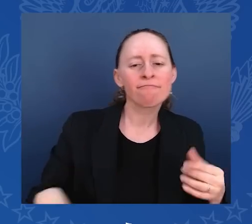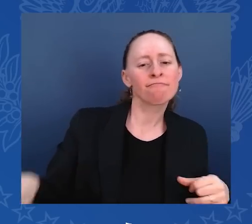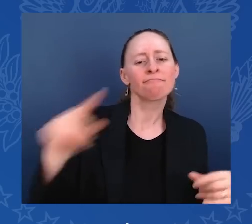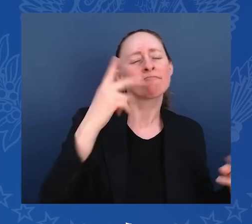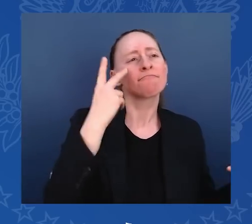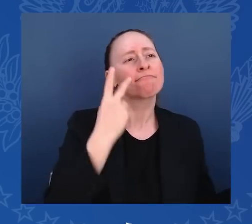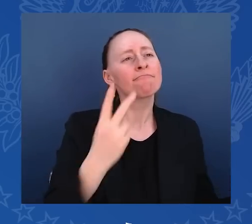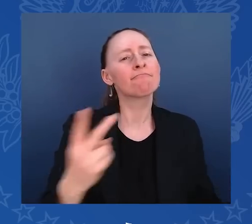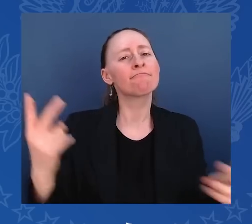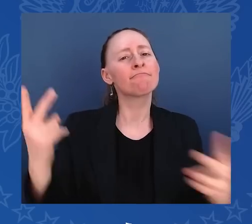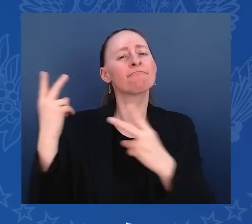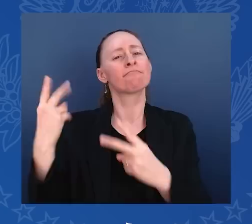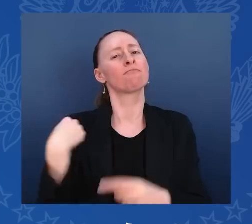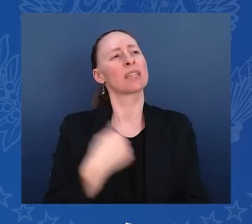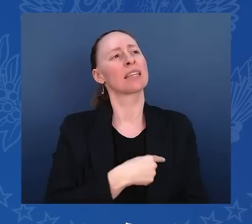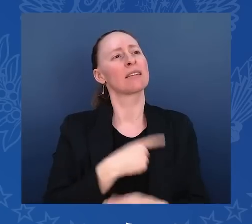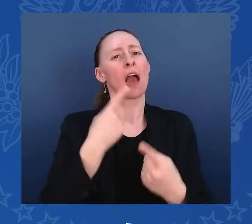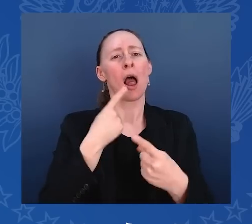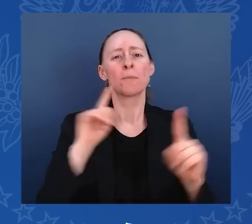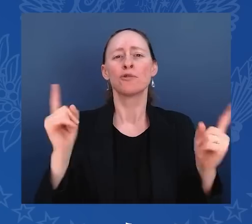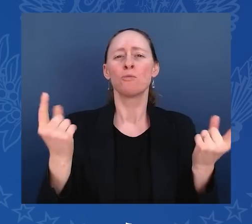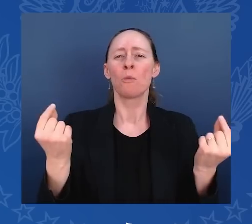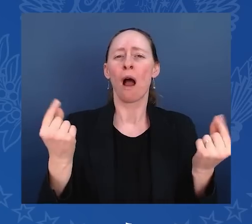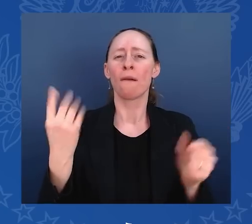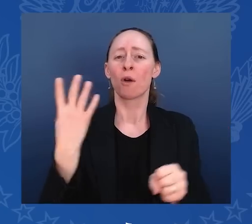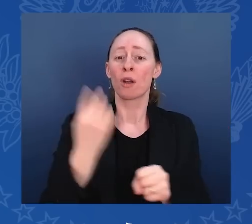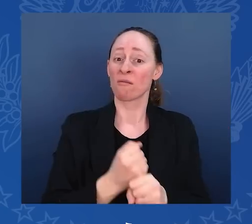The legislation we passed between 2021 and 2022,